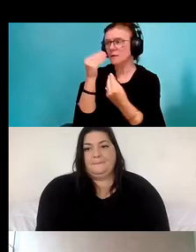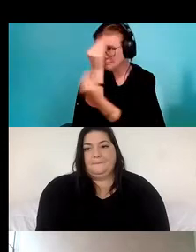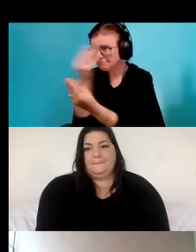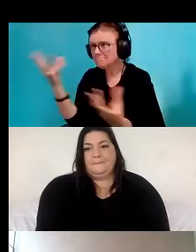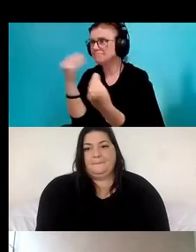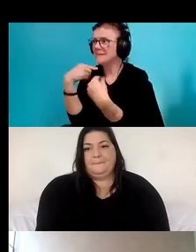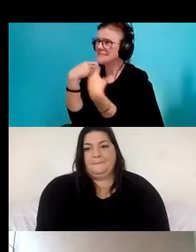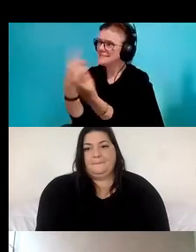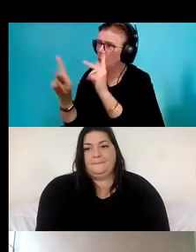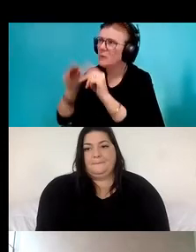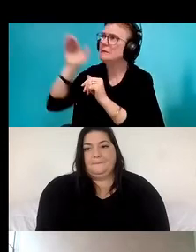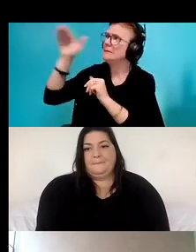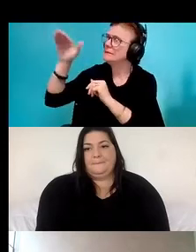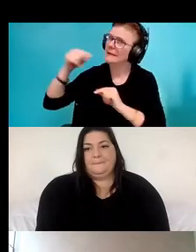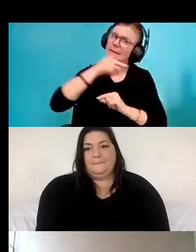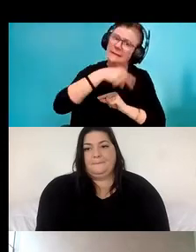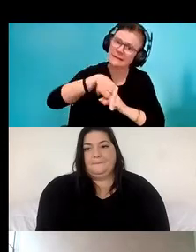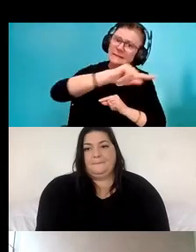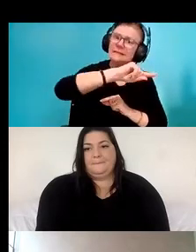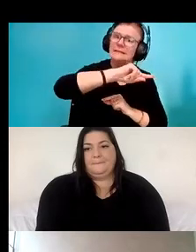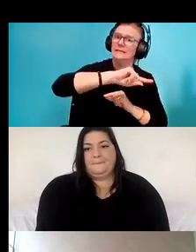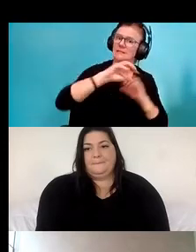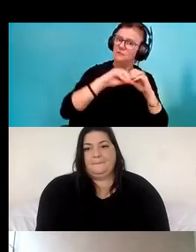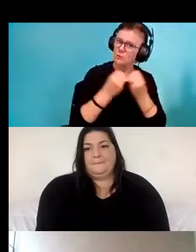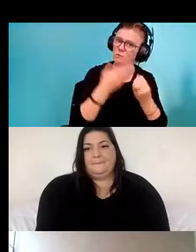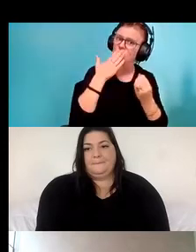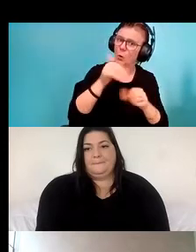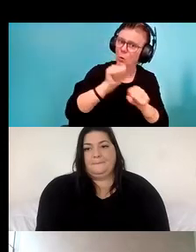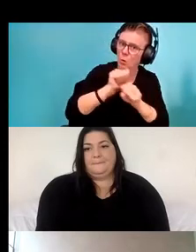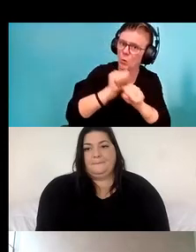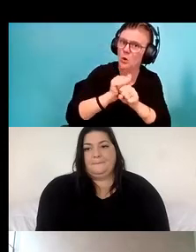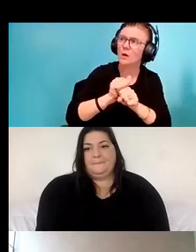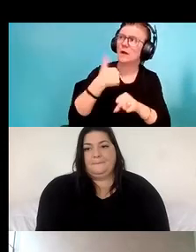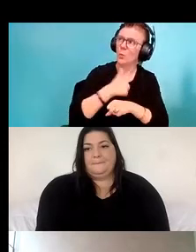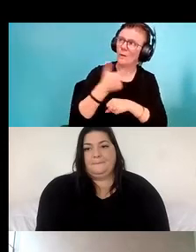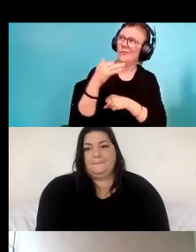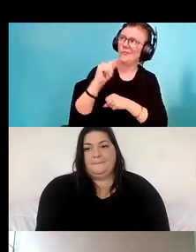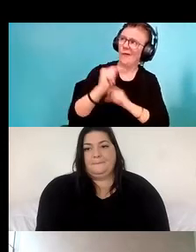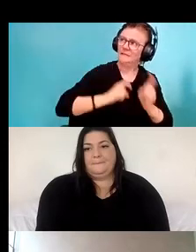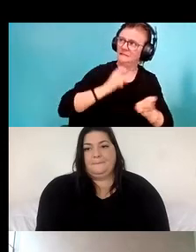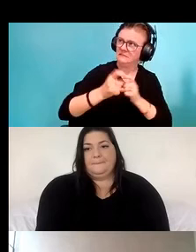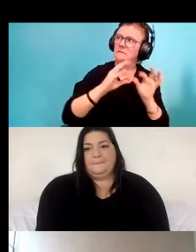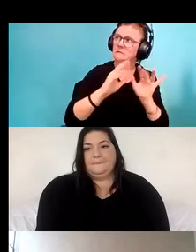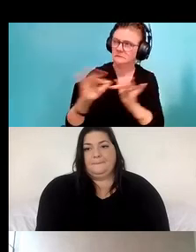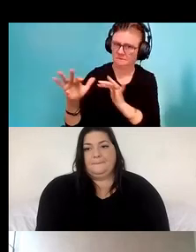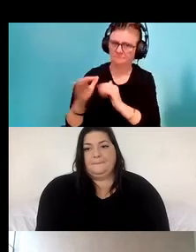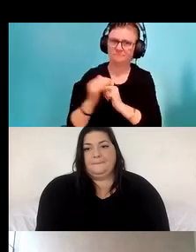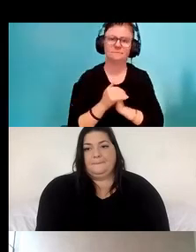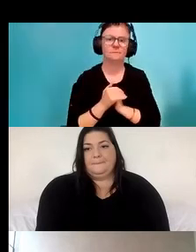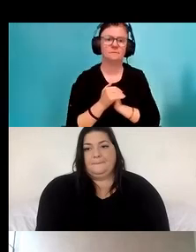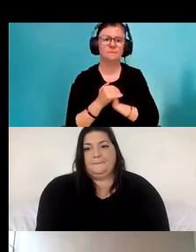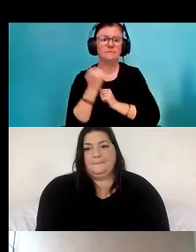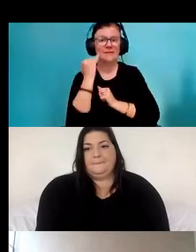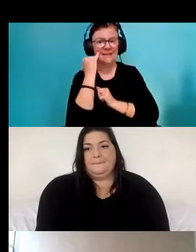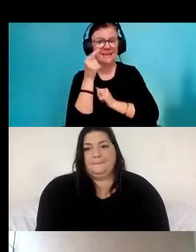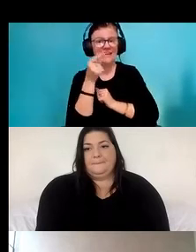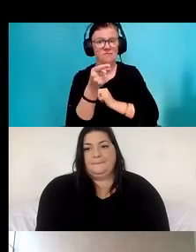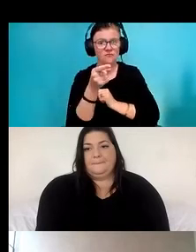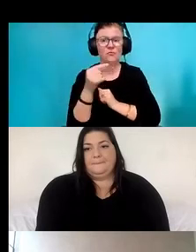and to hold offenders accountable. So if you are one of the grantees that uses your grant